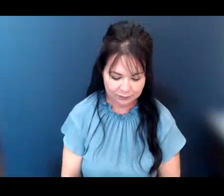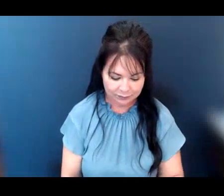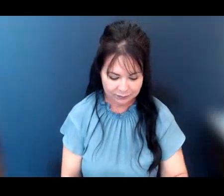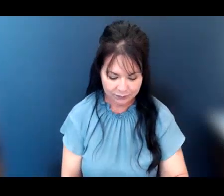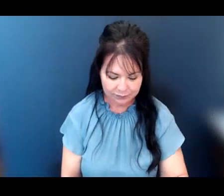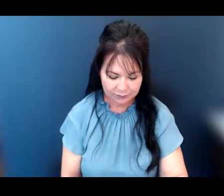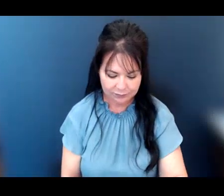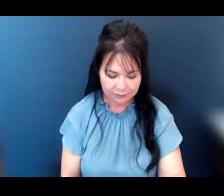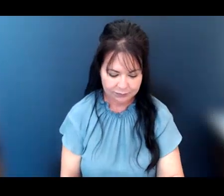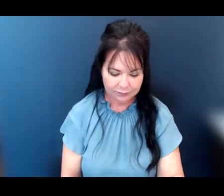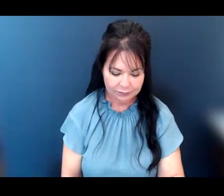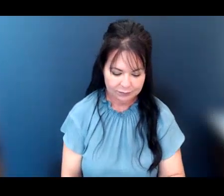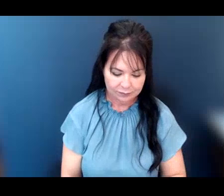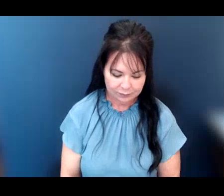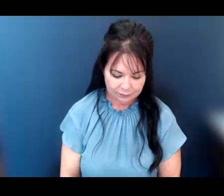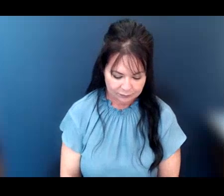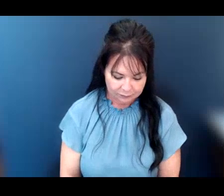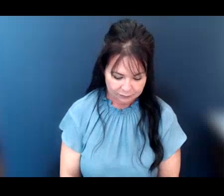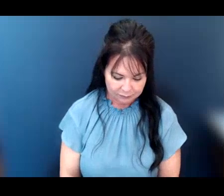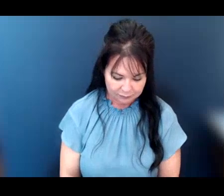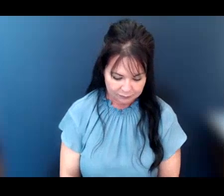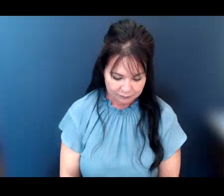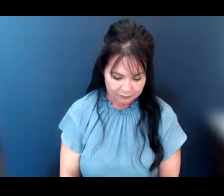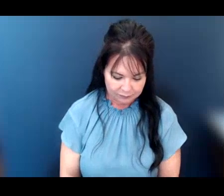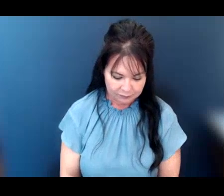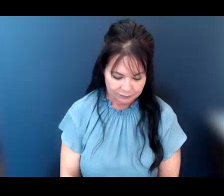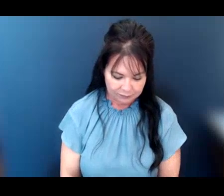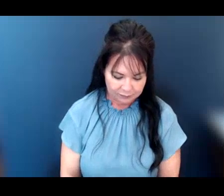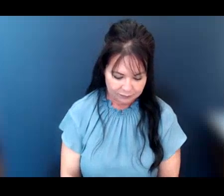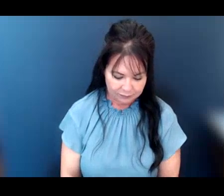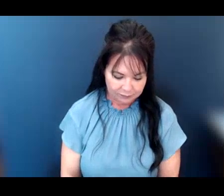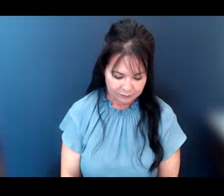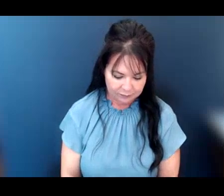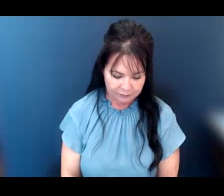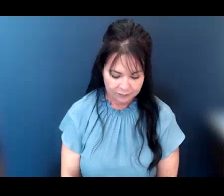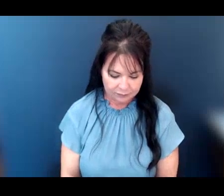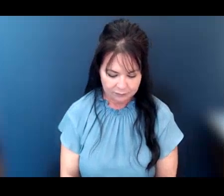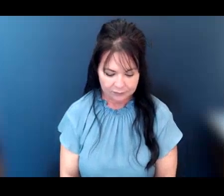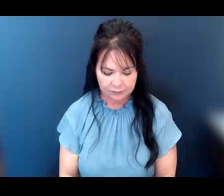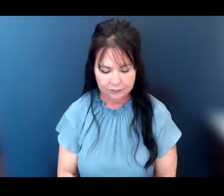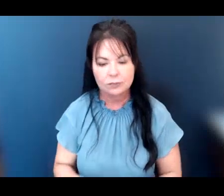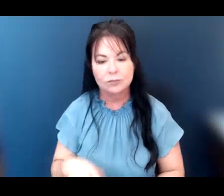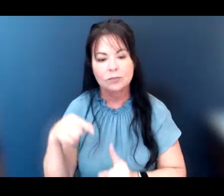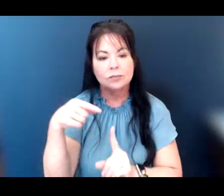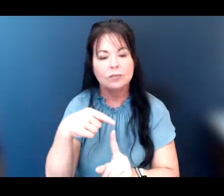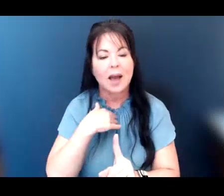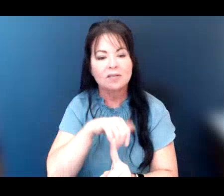Yeah, thank you so much for that question. Marlene, I'll send it back to you. Do we have any other questions in the chat? Yeah, we do have a couple more.